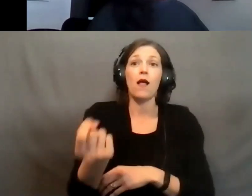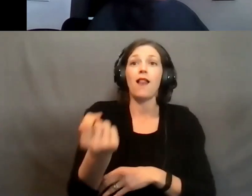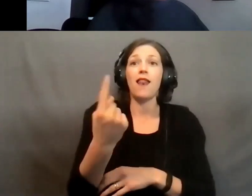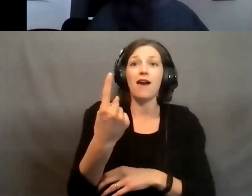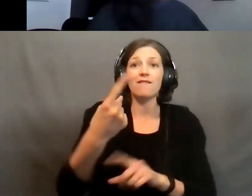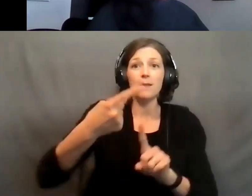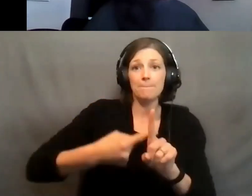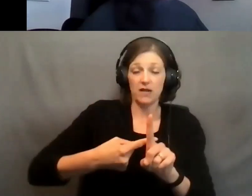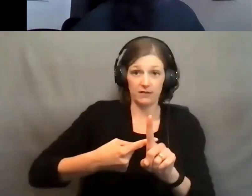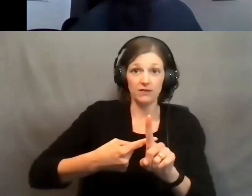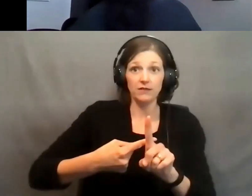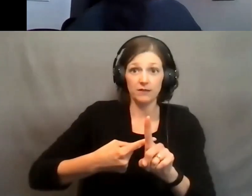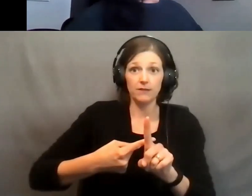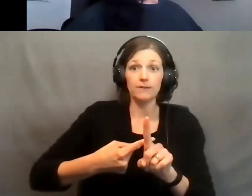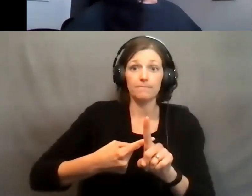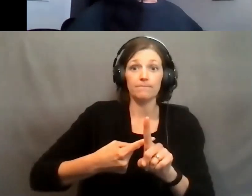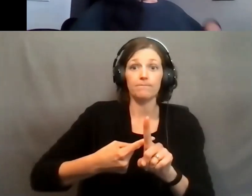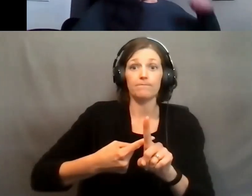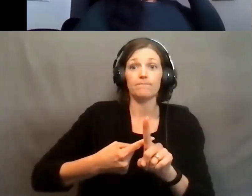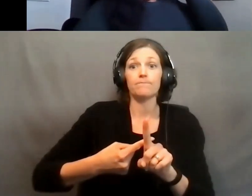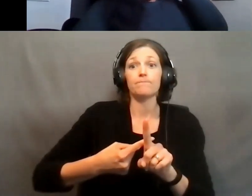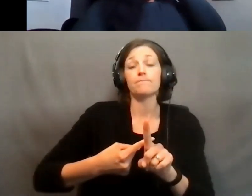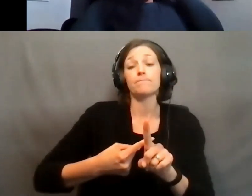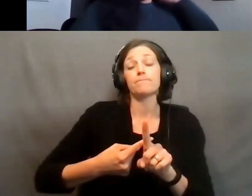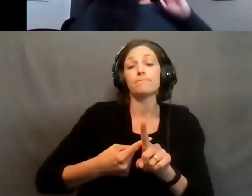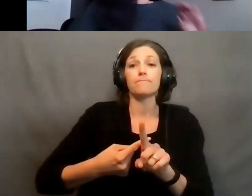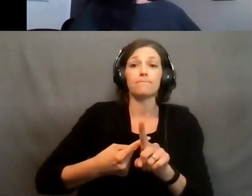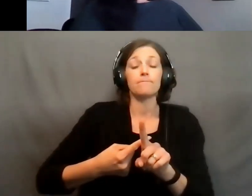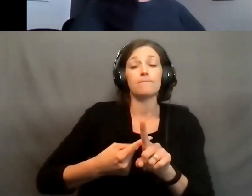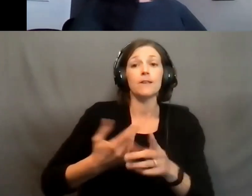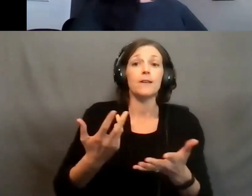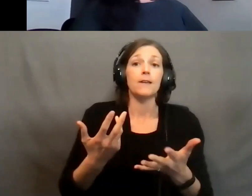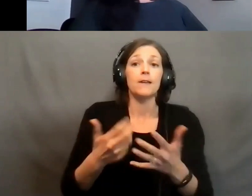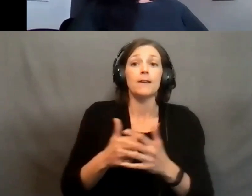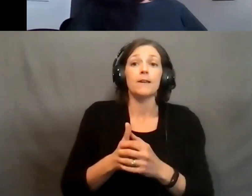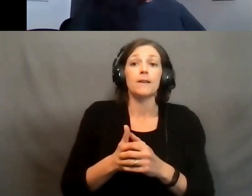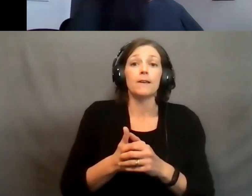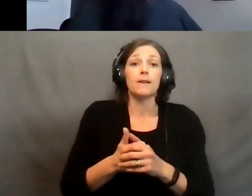13:03:53 It may be in 13:04:00 that in the usual times,